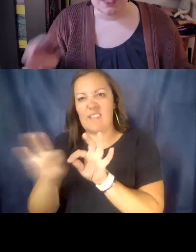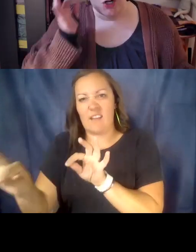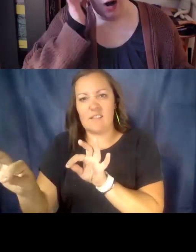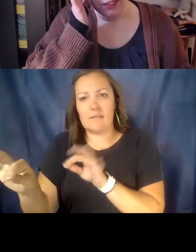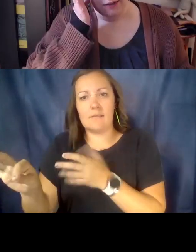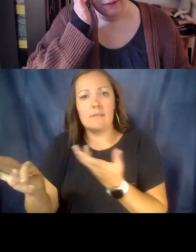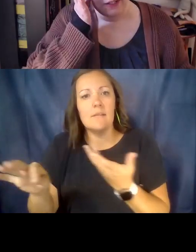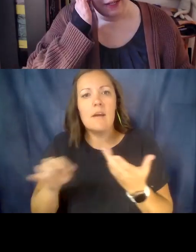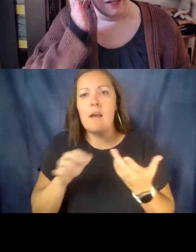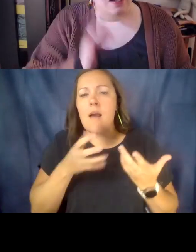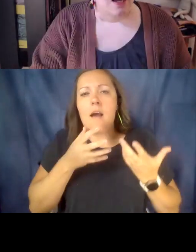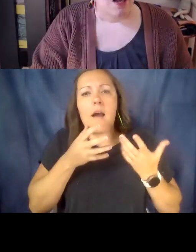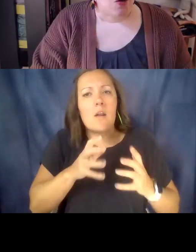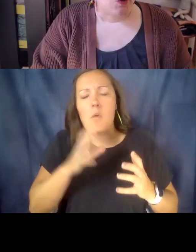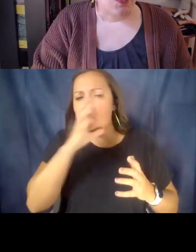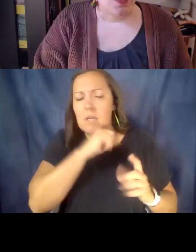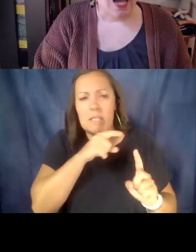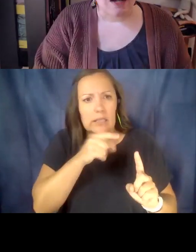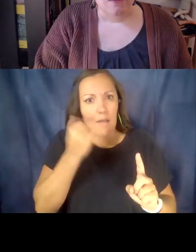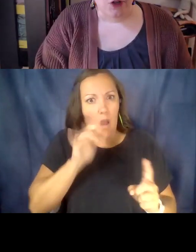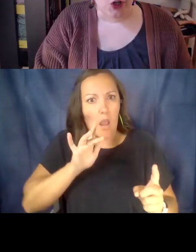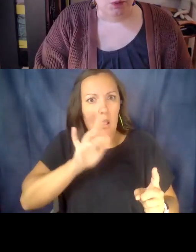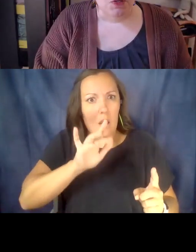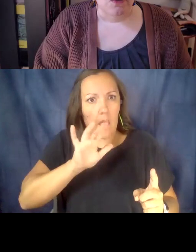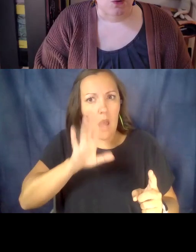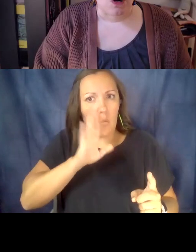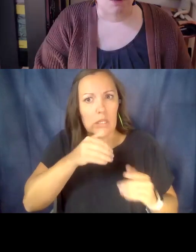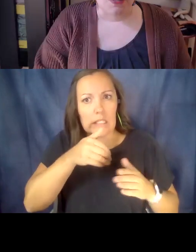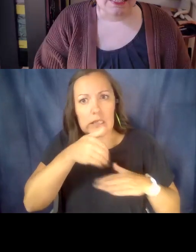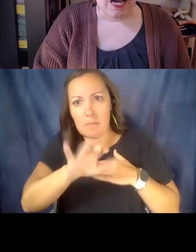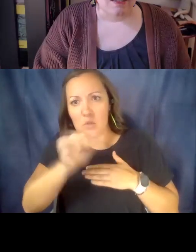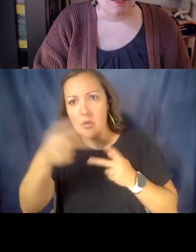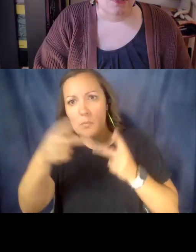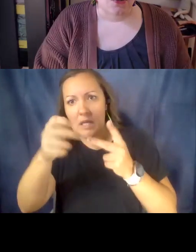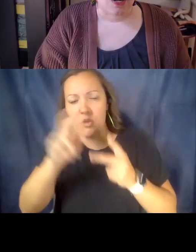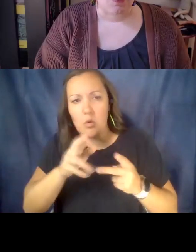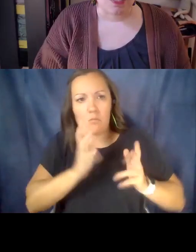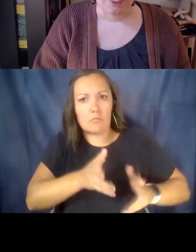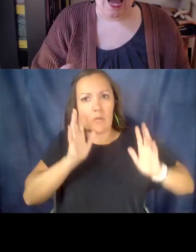interactive. You also want to use active verbs for a button text to describe what's going to